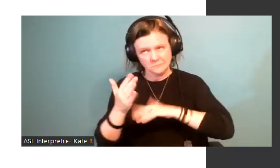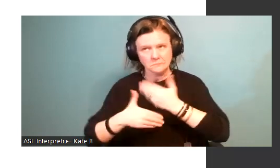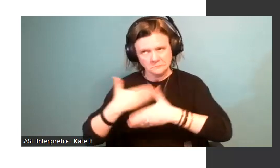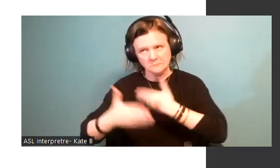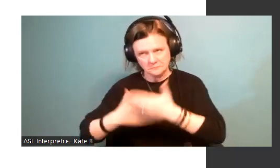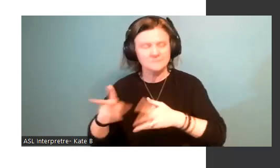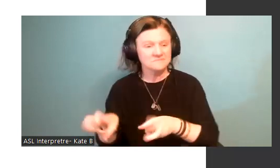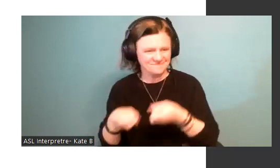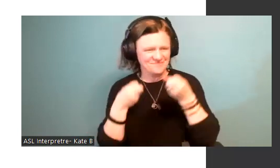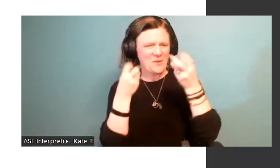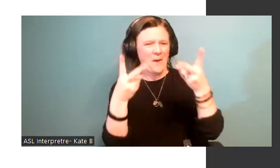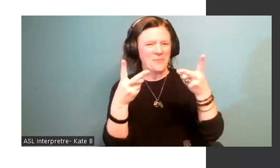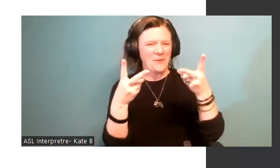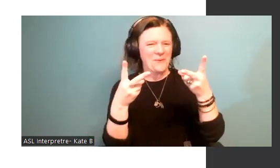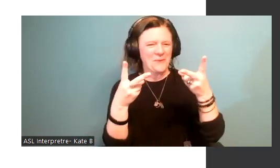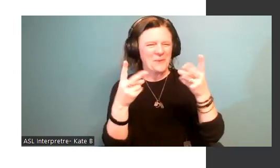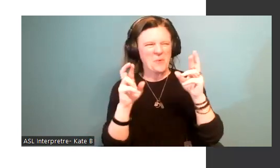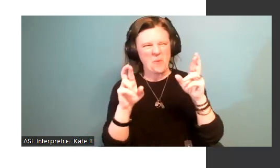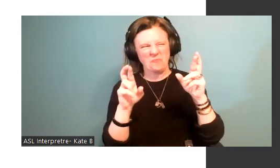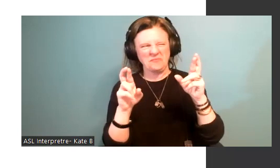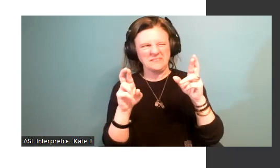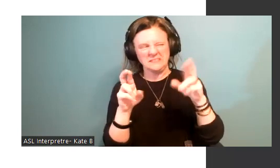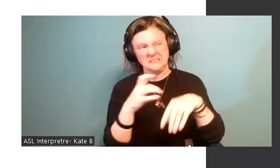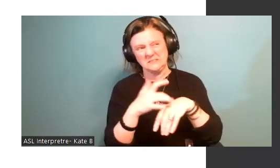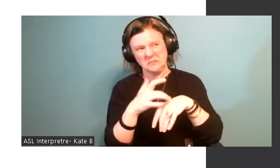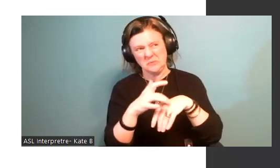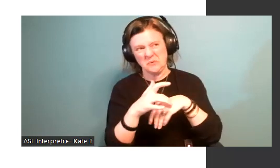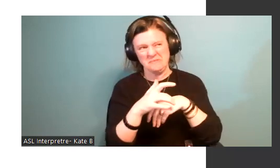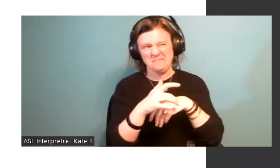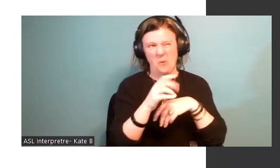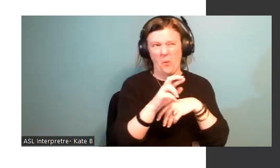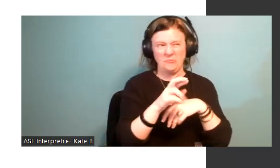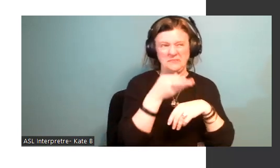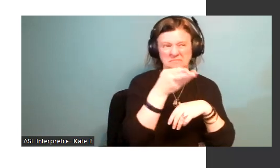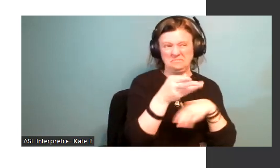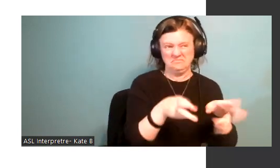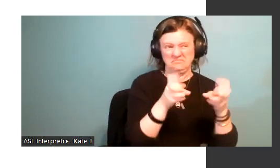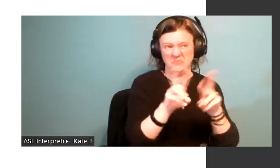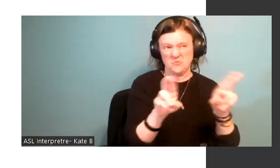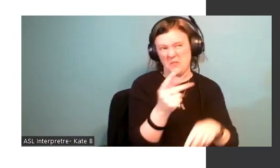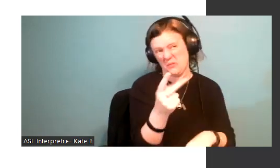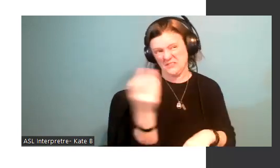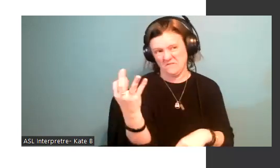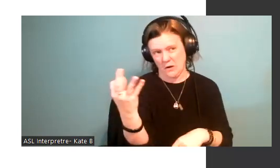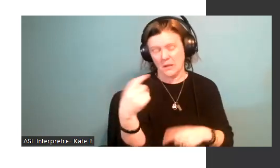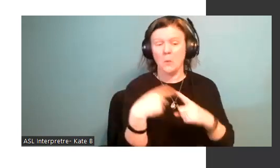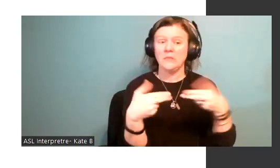interpreter today. As I mentioned from the start, this was recorded. Once the recording is